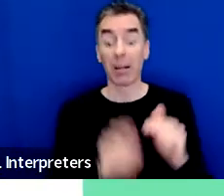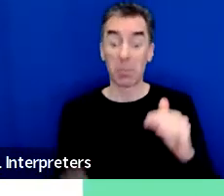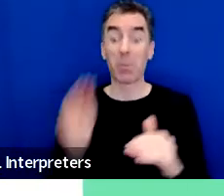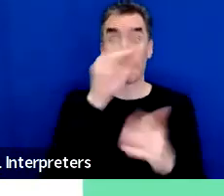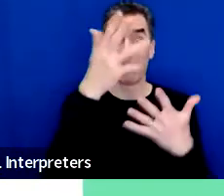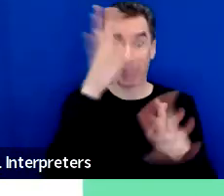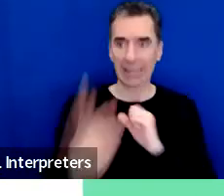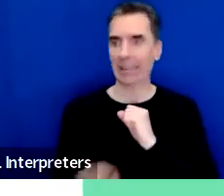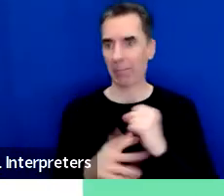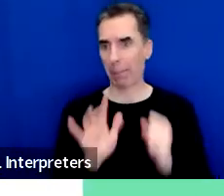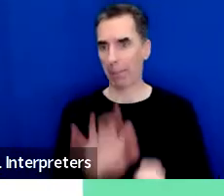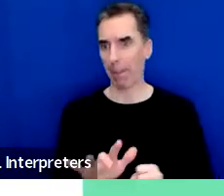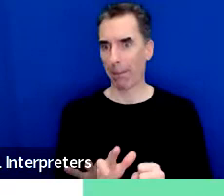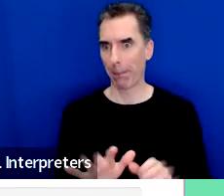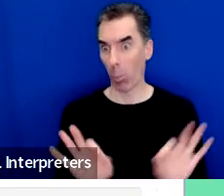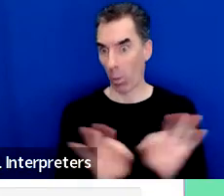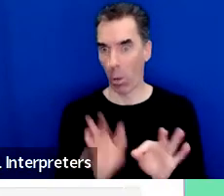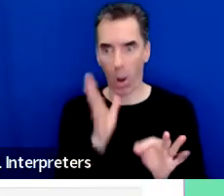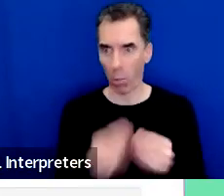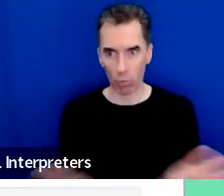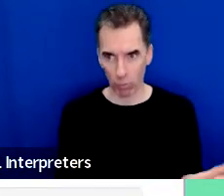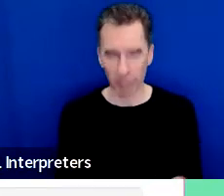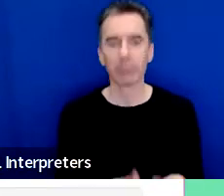And then from there the student link will appear over here.